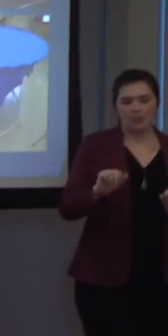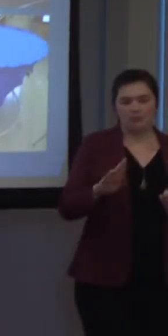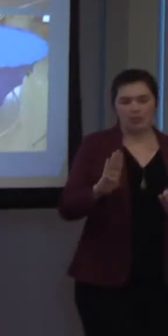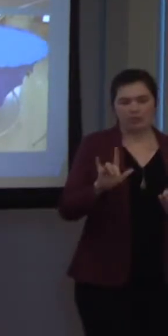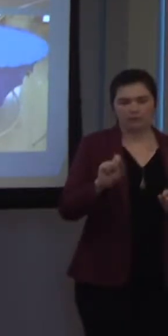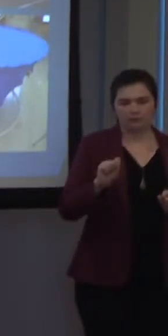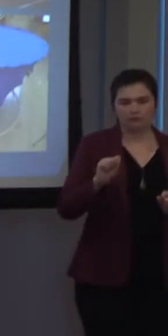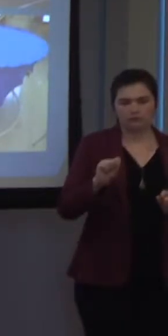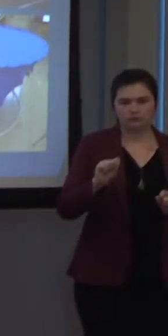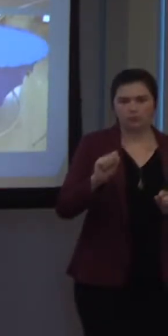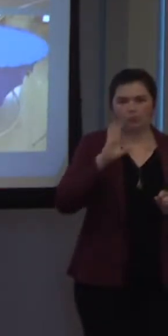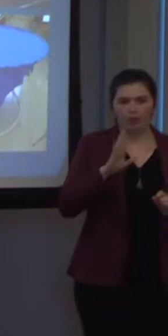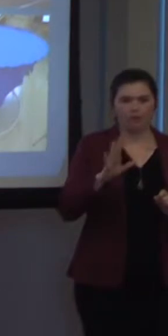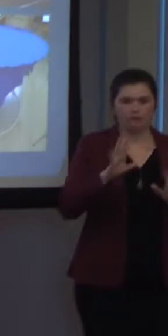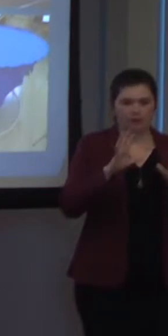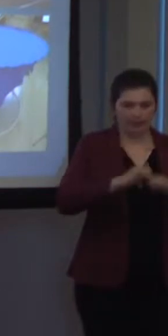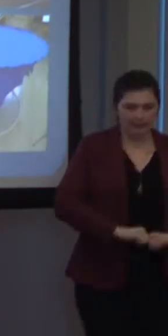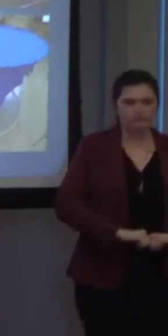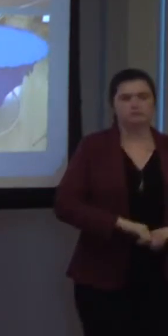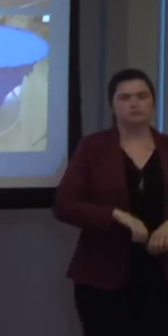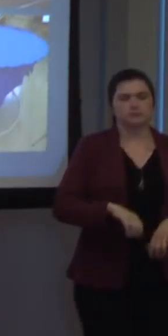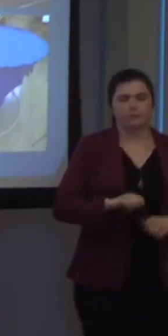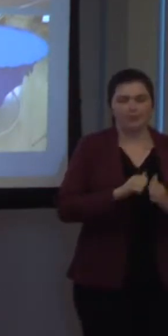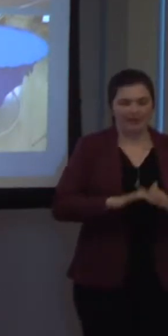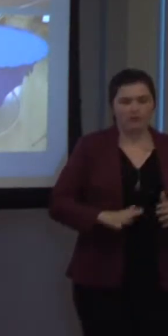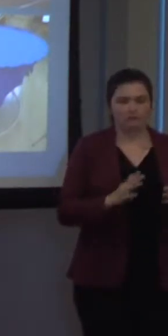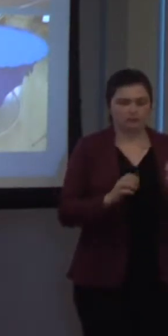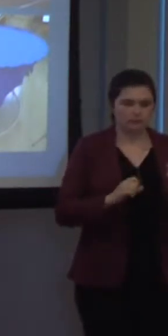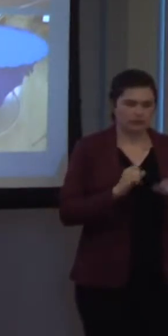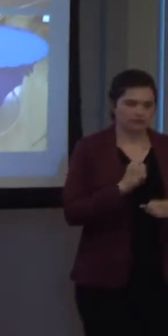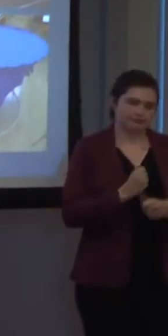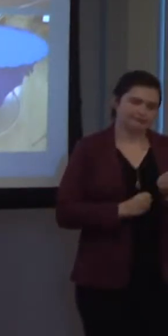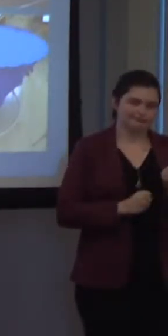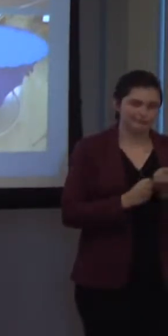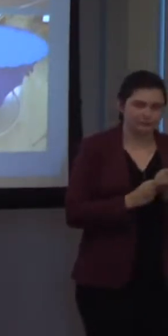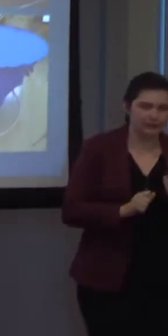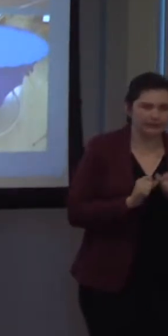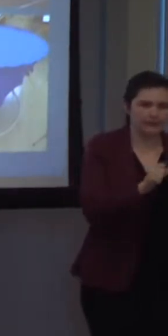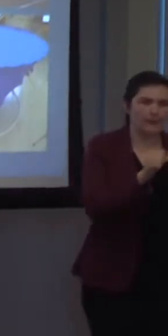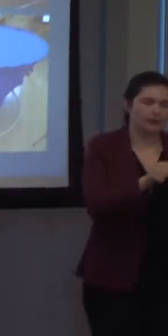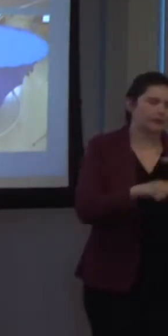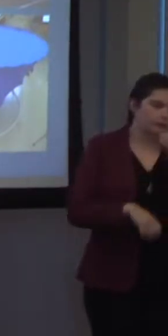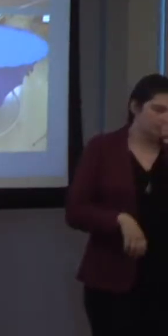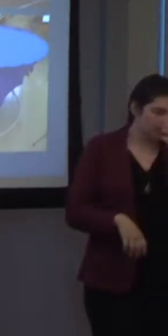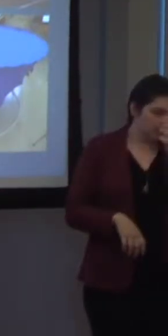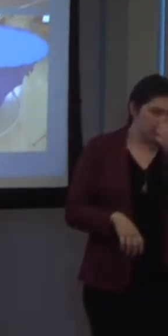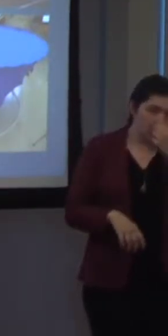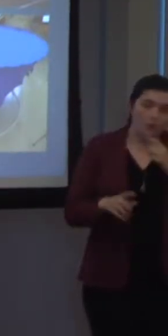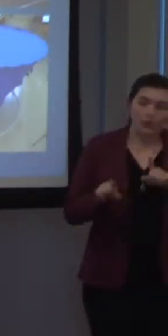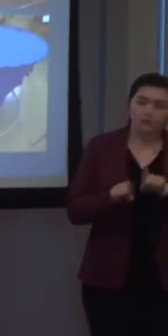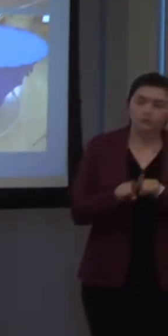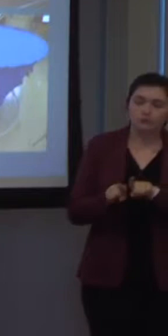without having any thrust, to get it to, kind of, keep going in a sense. What we've also done is,